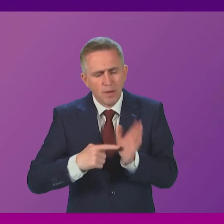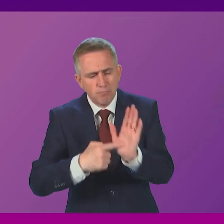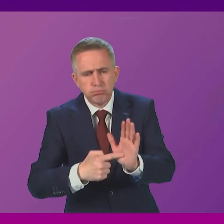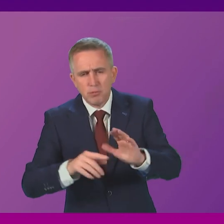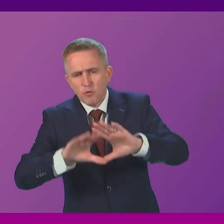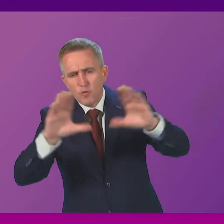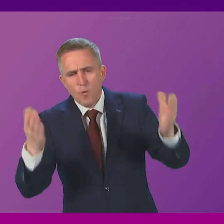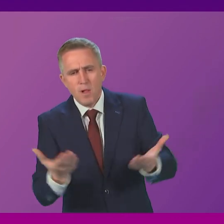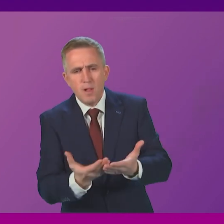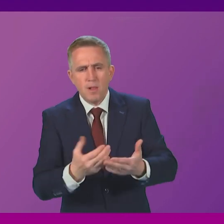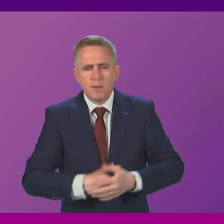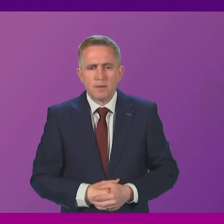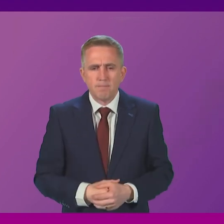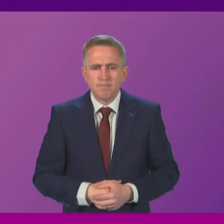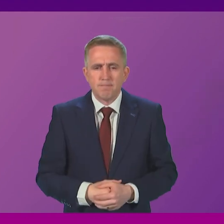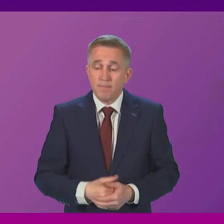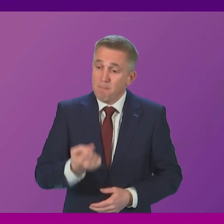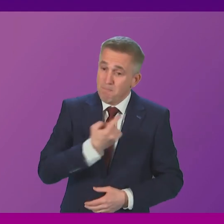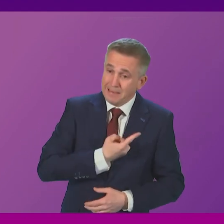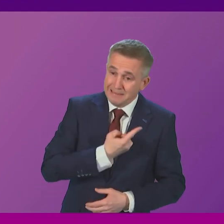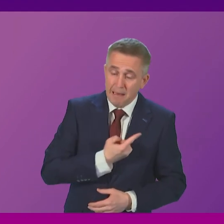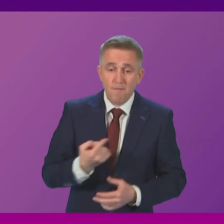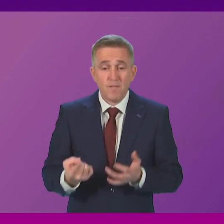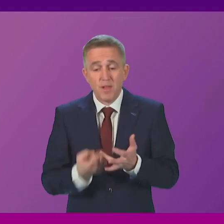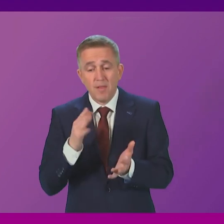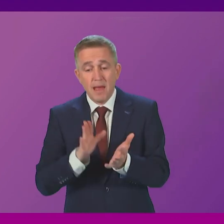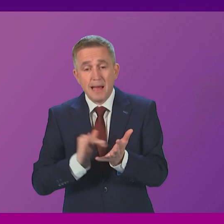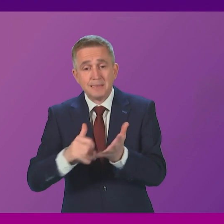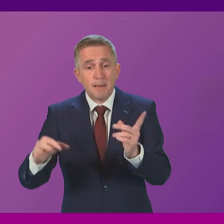Over the past few weeks, I and my fellow SNP candidates have had the pleasure of travelling